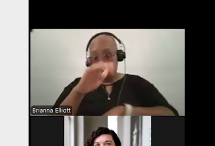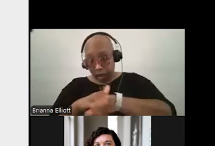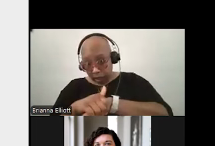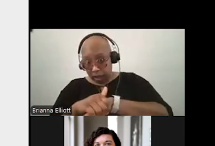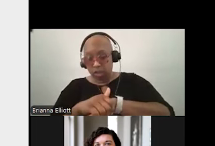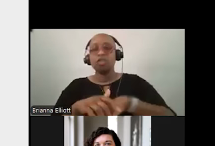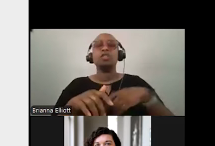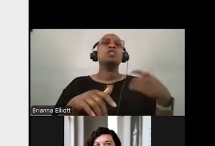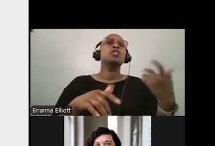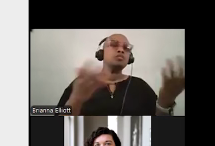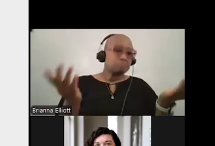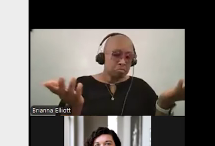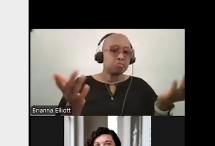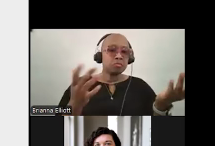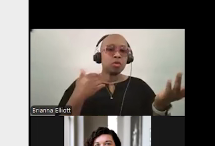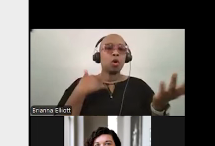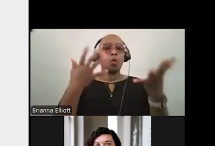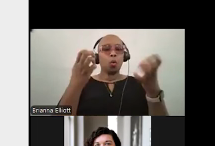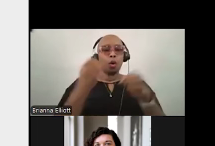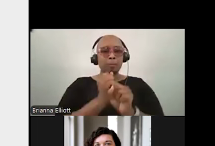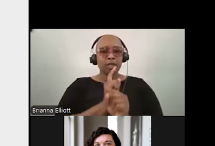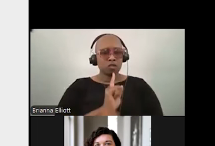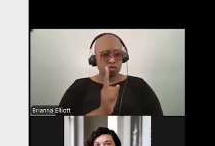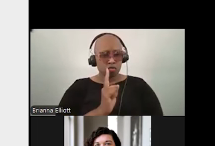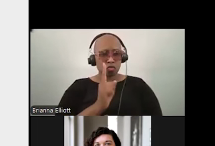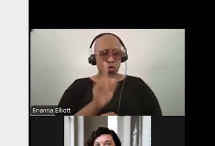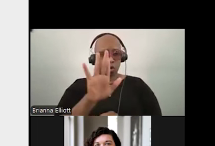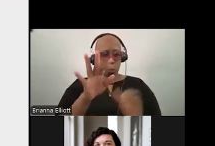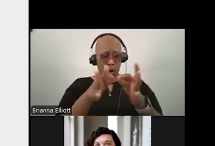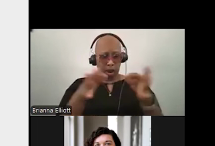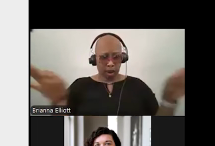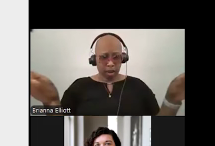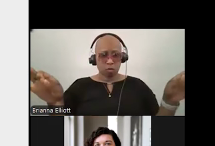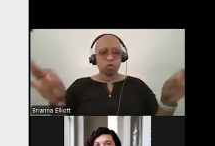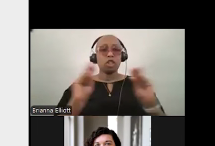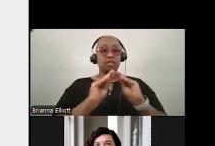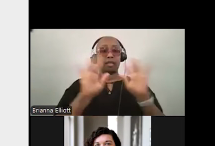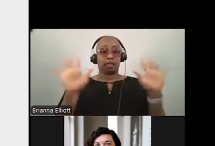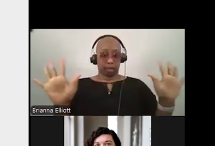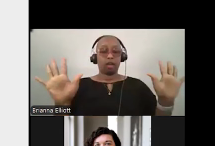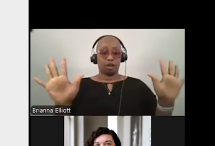sure that we're using clear, plain language in our documents. Now, obviously, if you're using